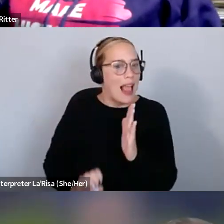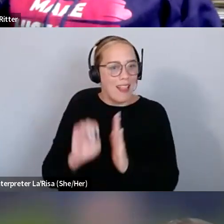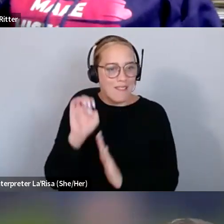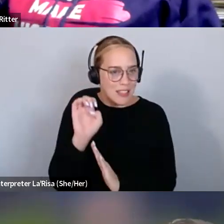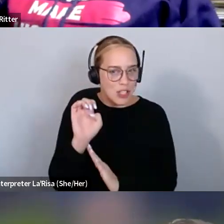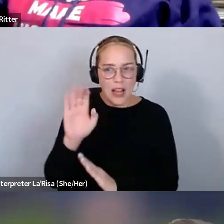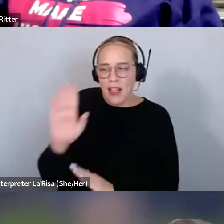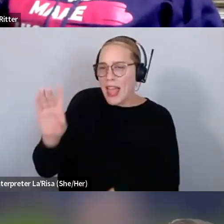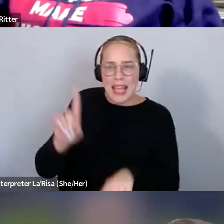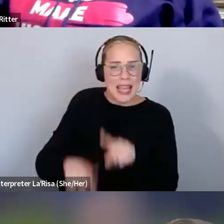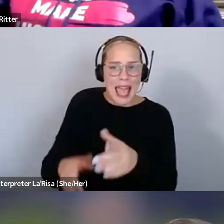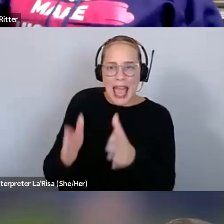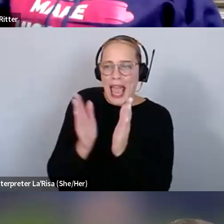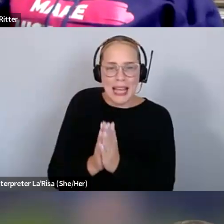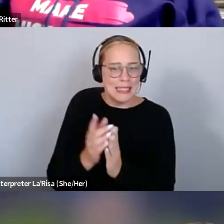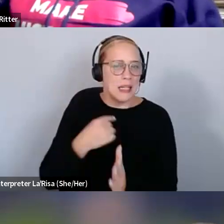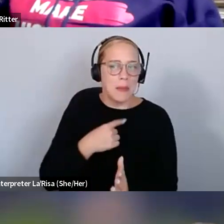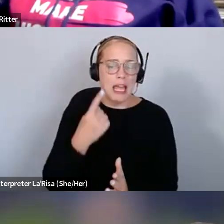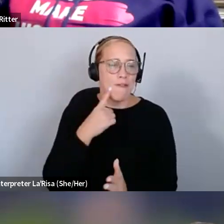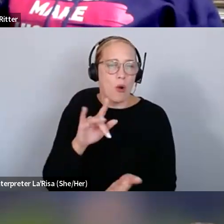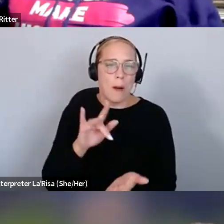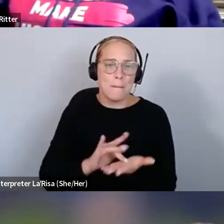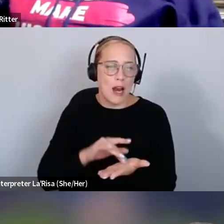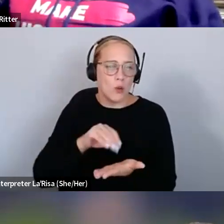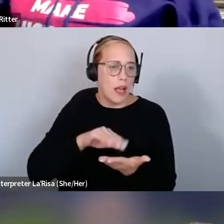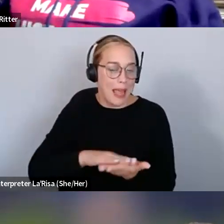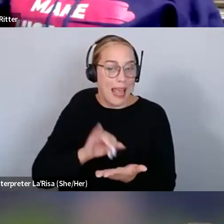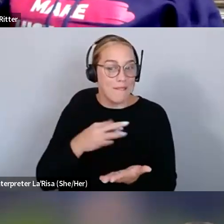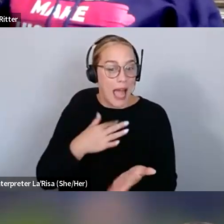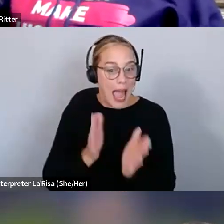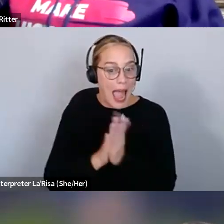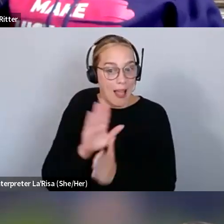my classes on the third floor on a building without an elevator, they